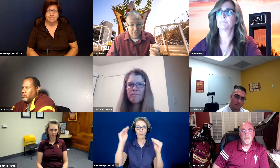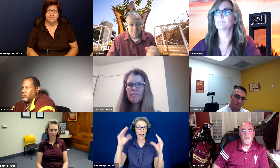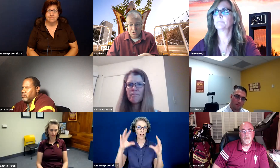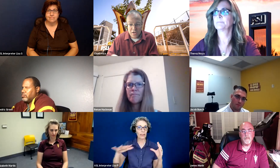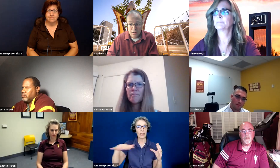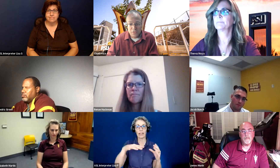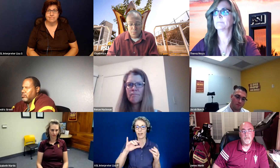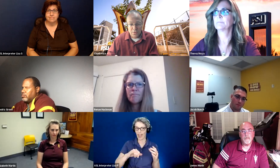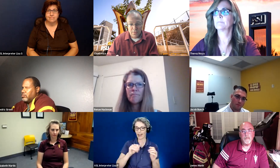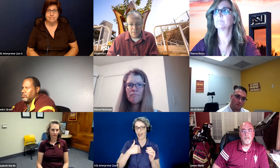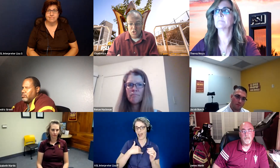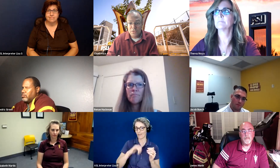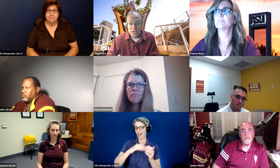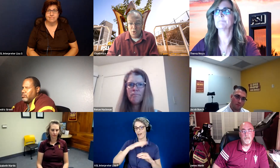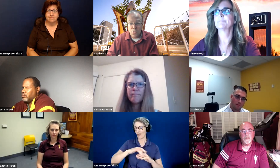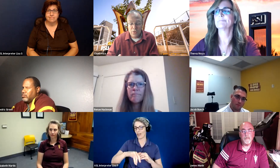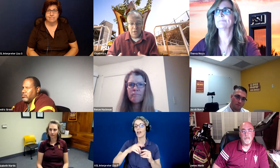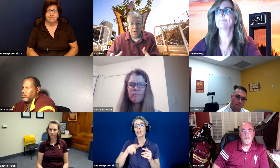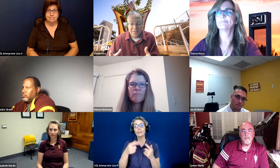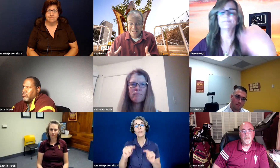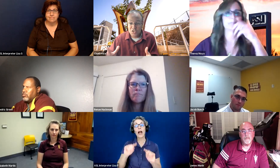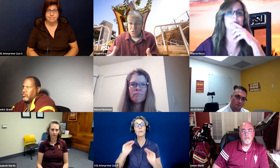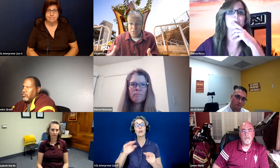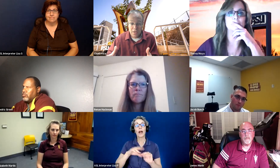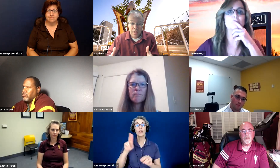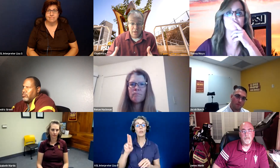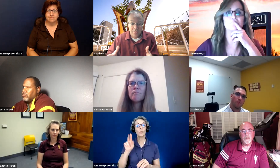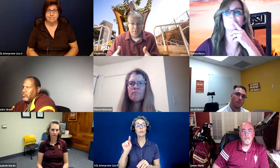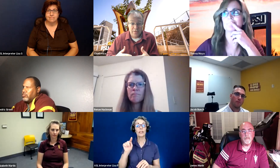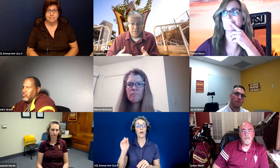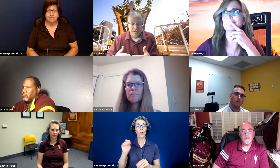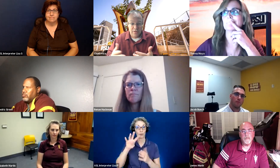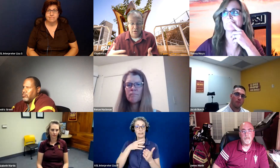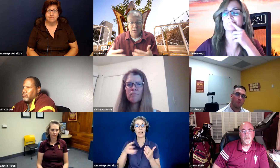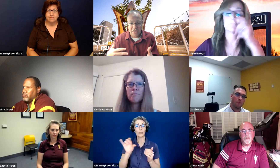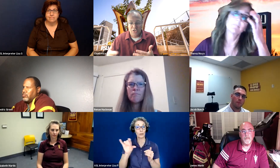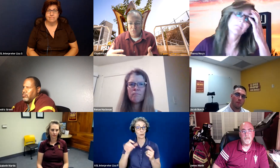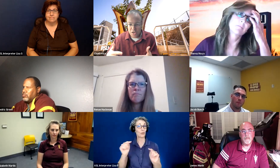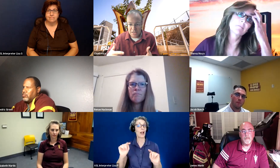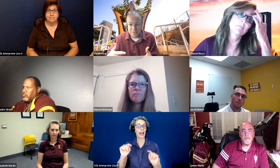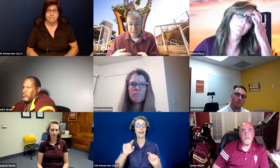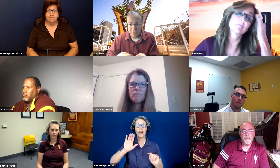They were trying to also put them on the UTO schedule, their scheduling trainings